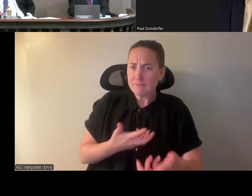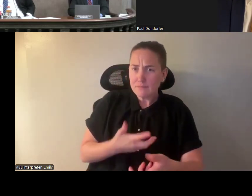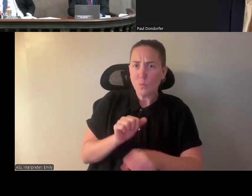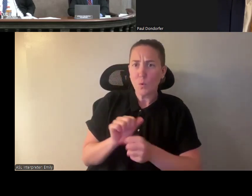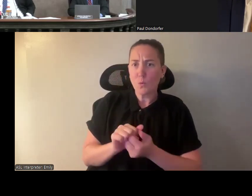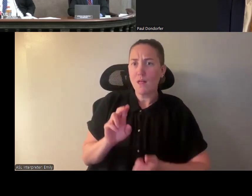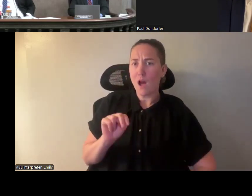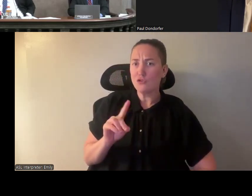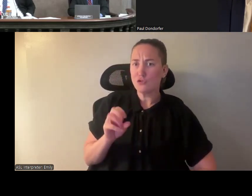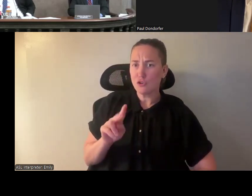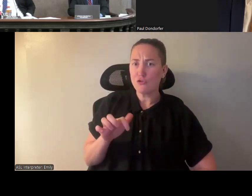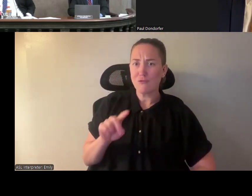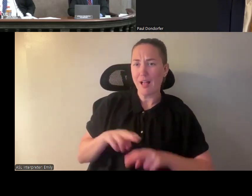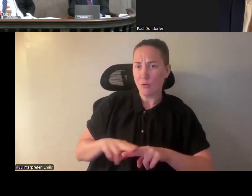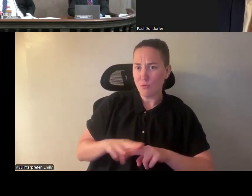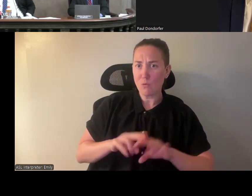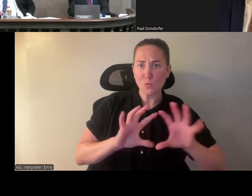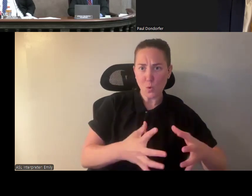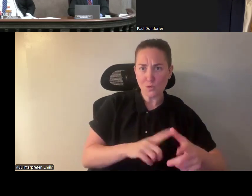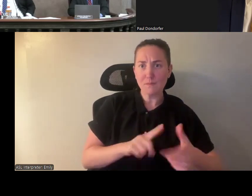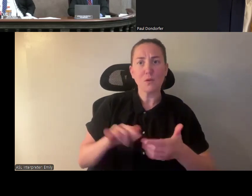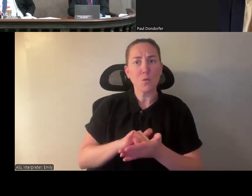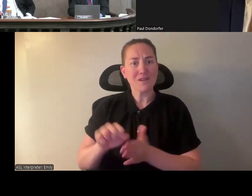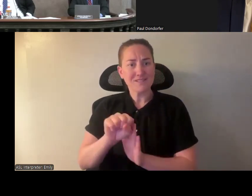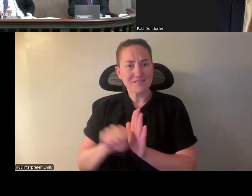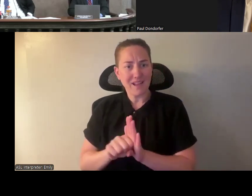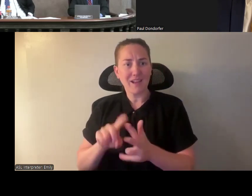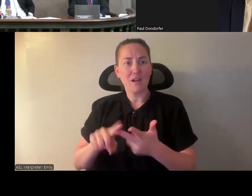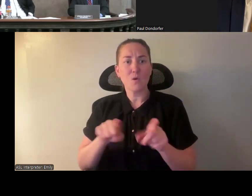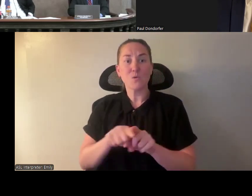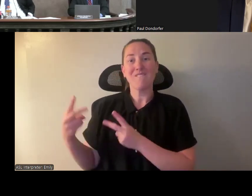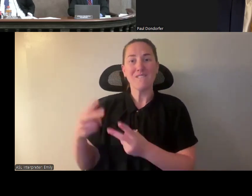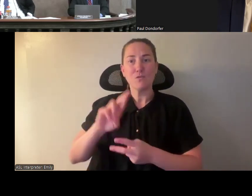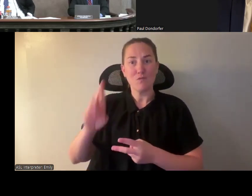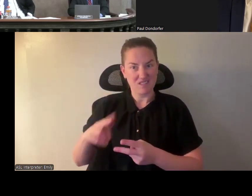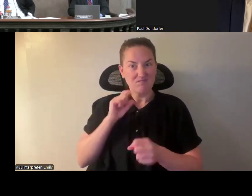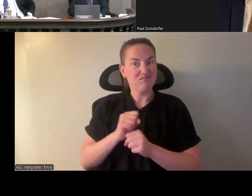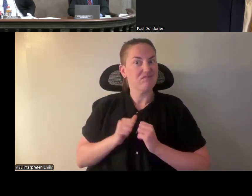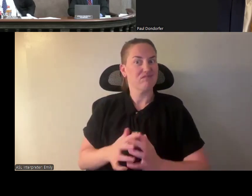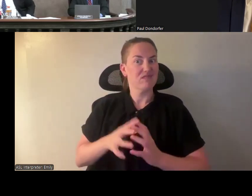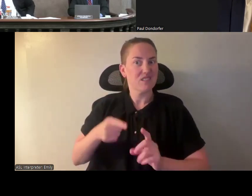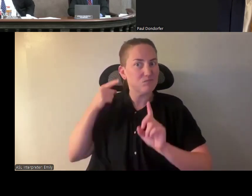Consortium of New York State and Vis Rochester to make this resolution possible because we believe